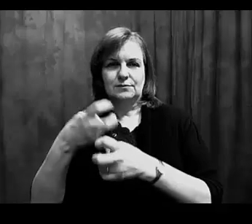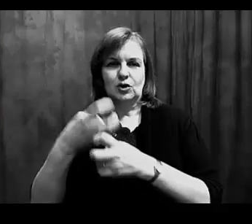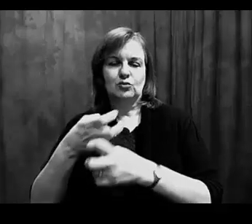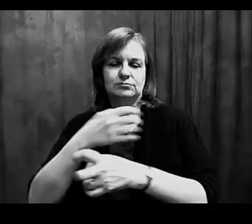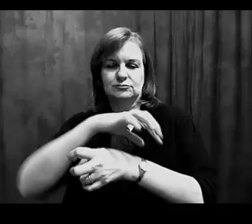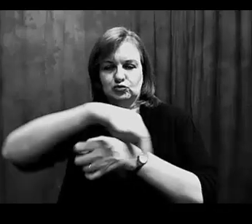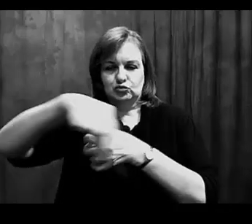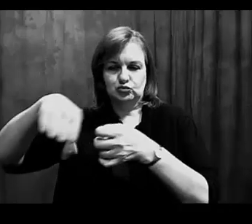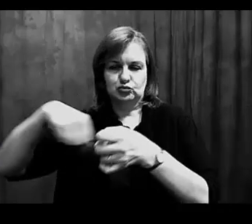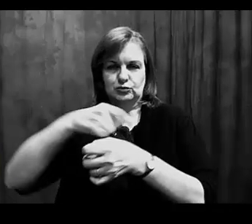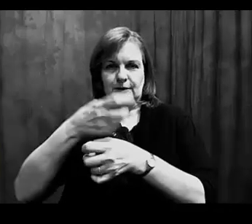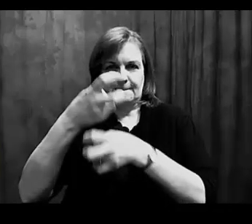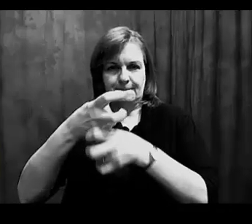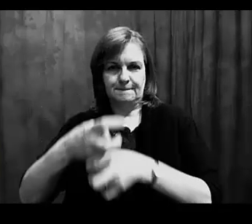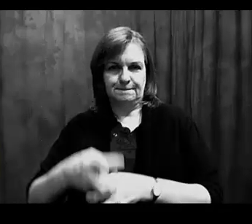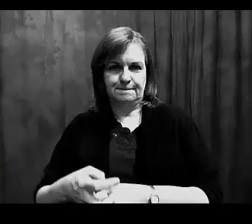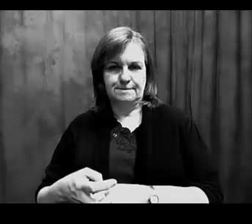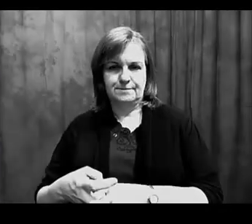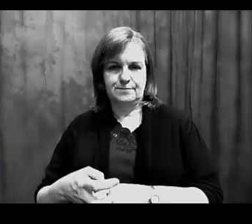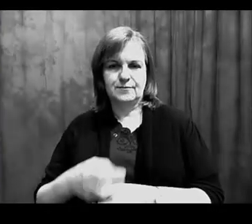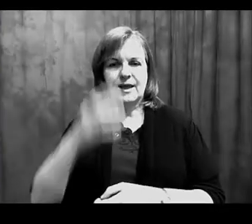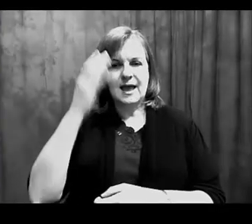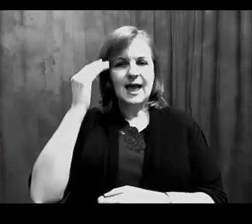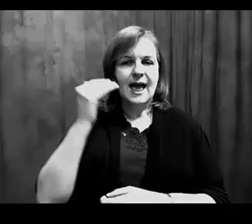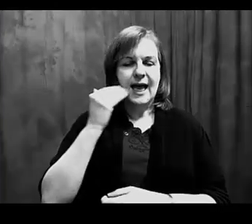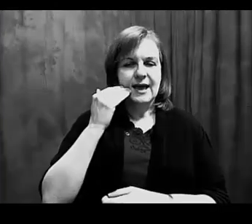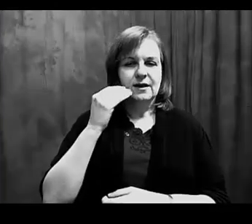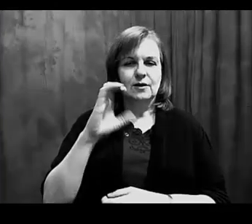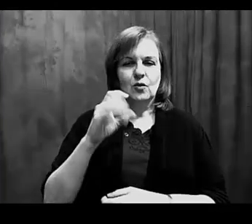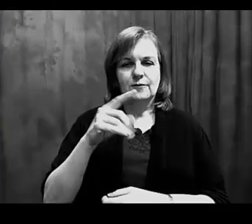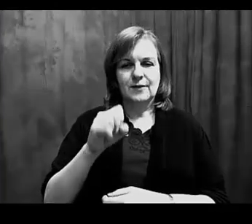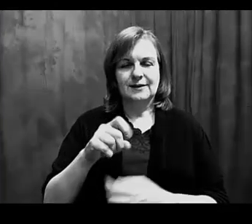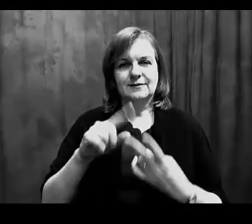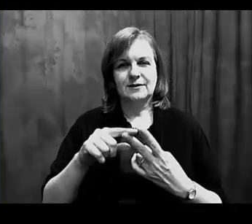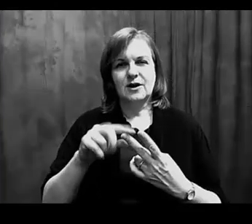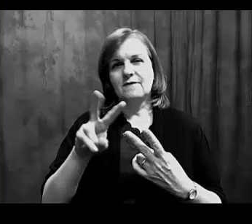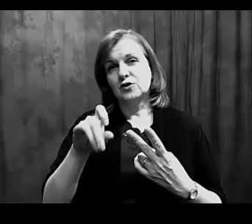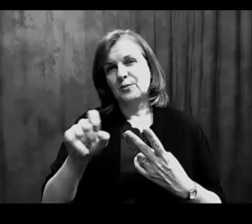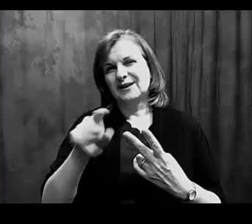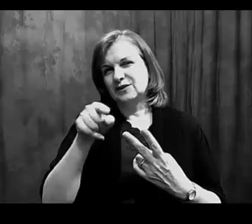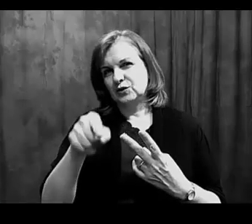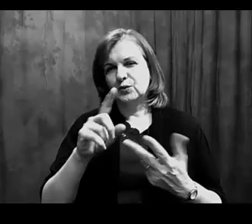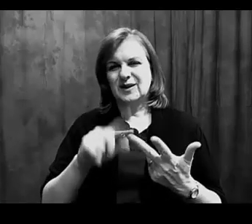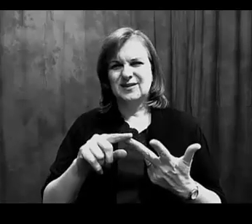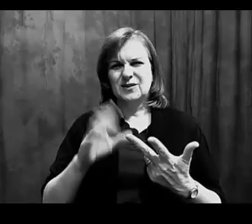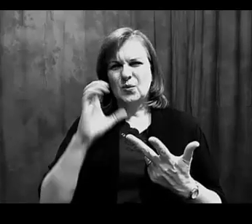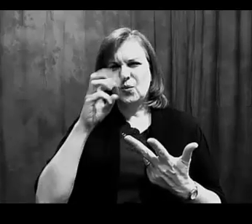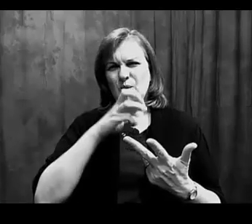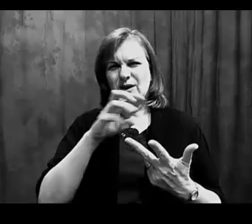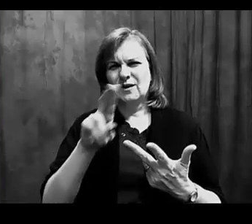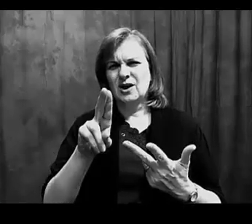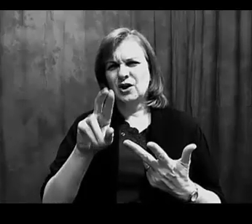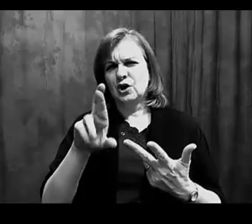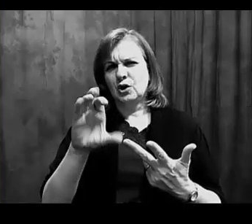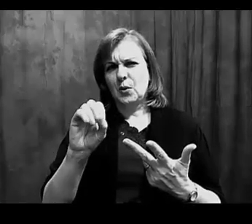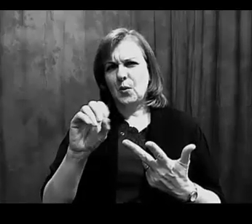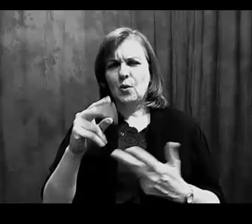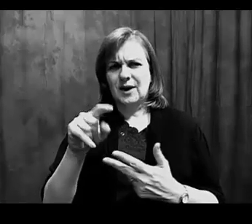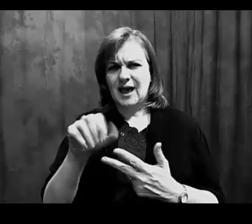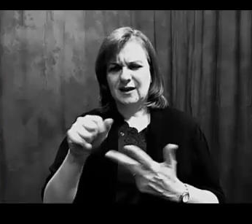so Chephalochordata - our head chordates. Vertebrates - you. And then these weird Urochordata - look at these things!